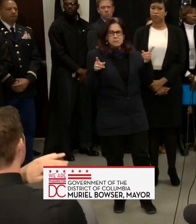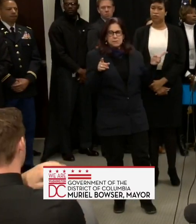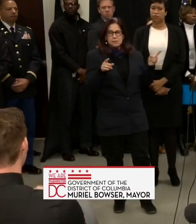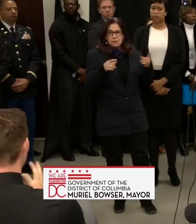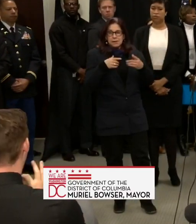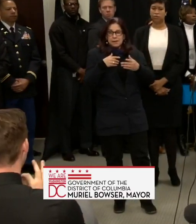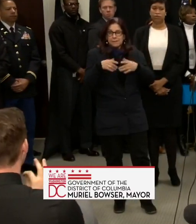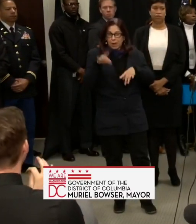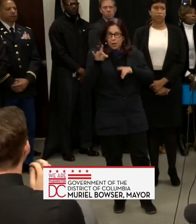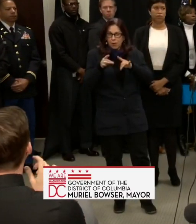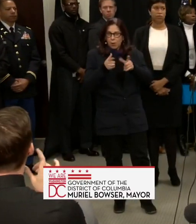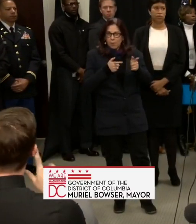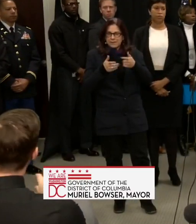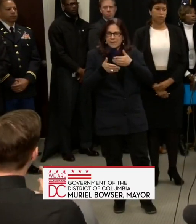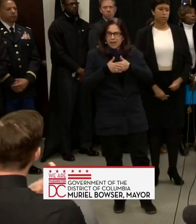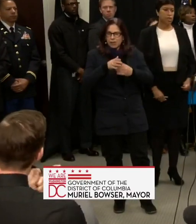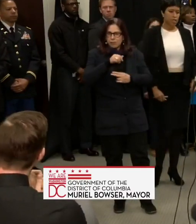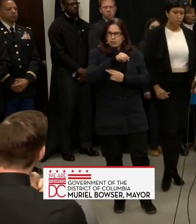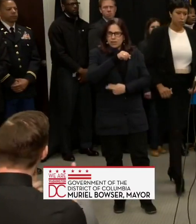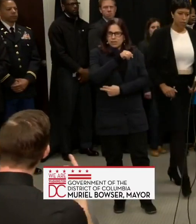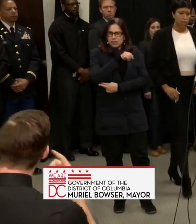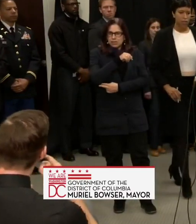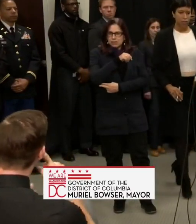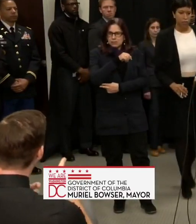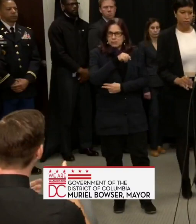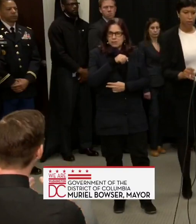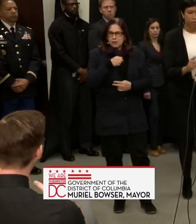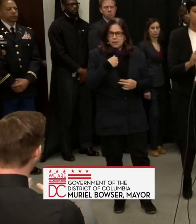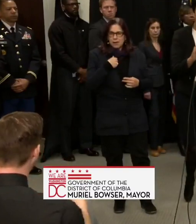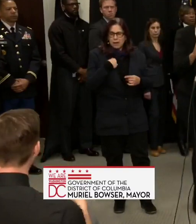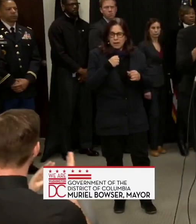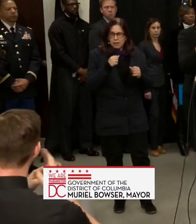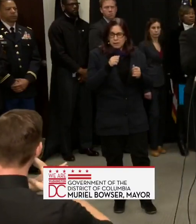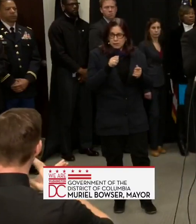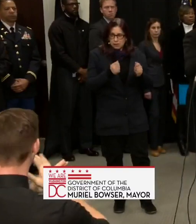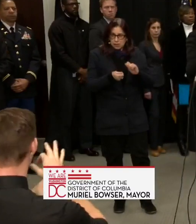THE INAUGURAL? >> MAYOR: LET ME HAVE THE PARK